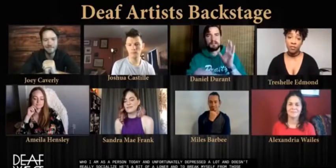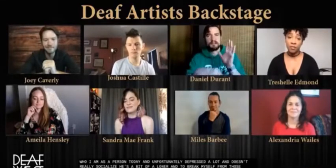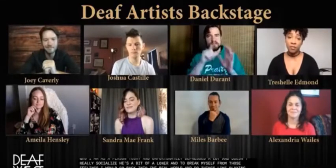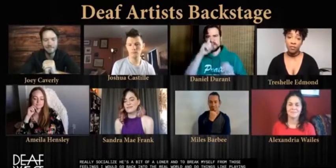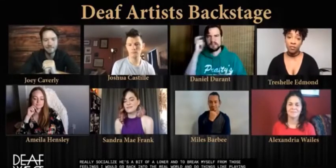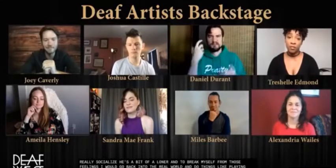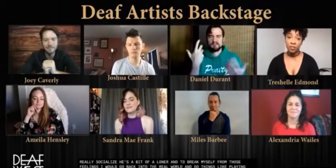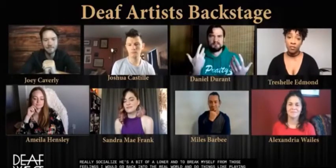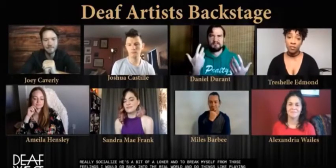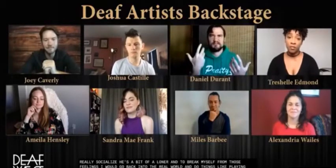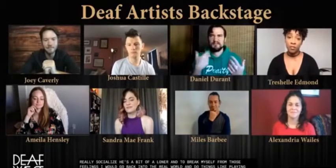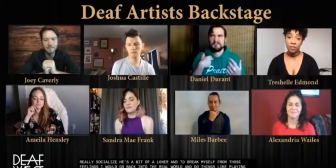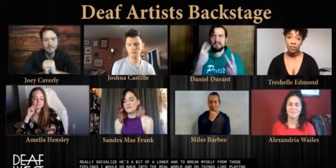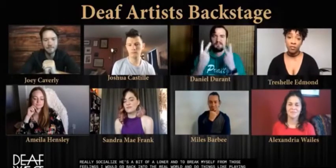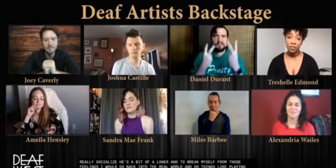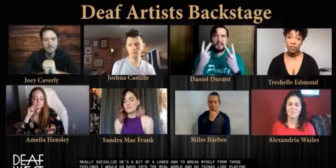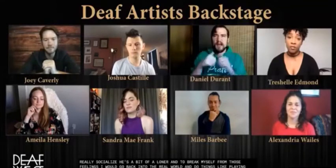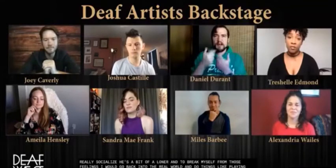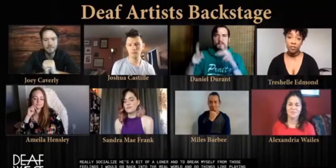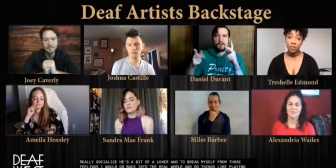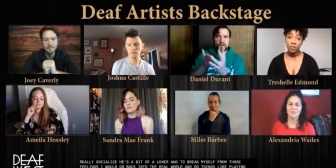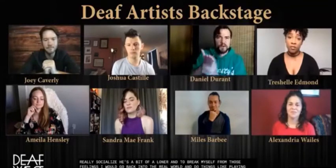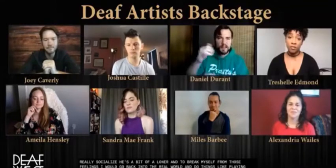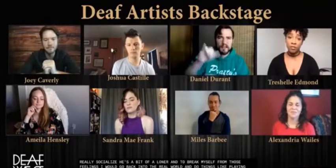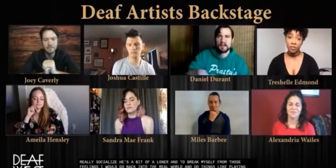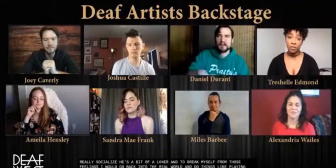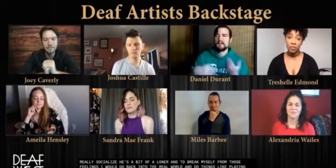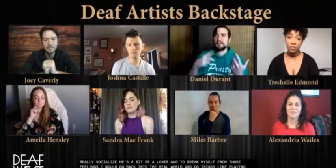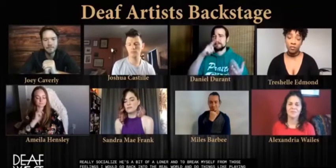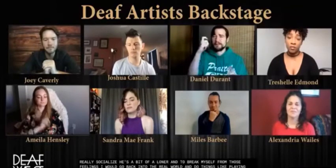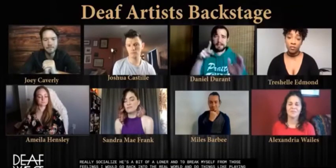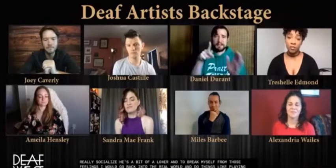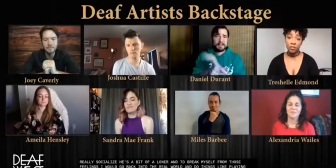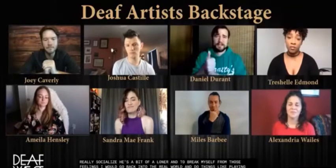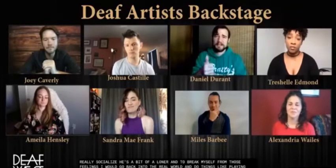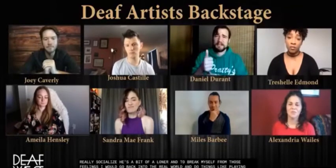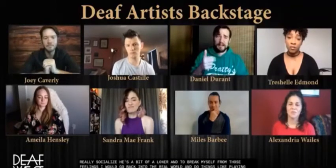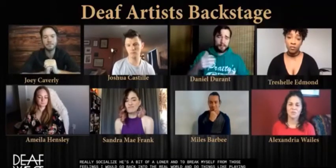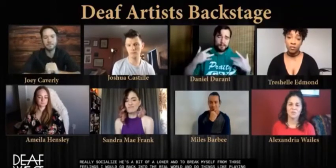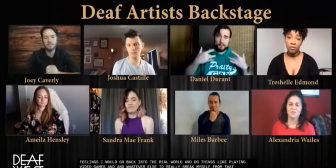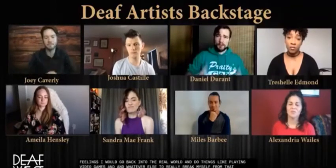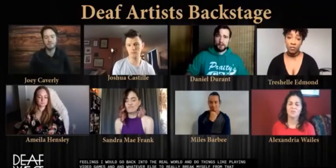but I'm very thankful. I really took an in-depth look at who that character was.